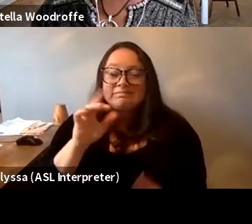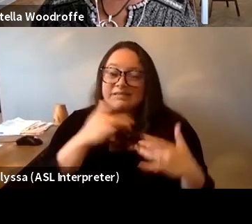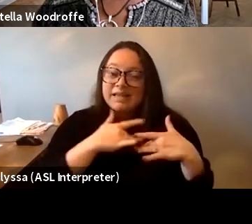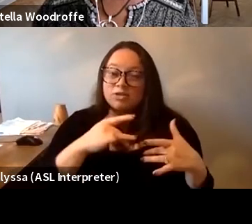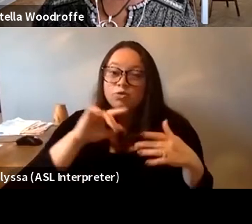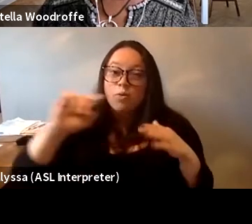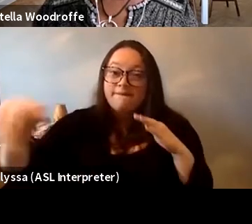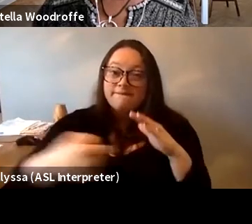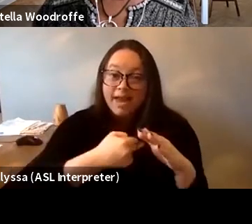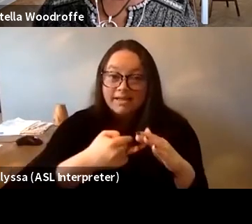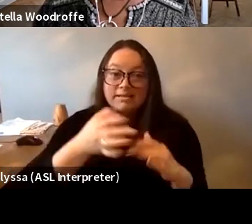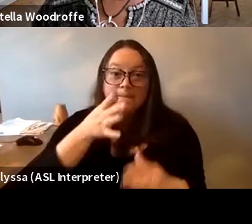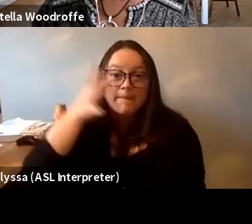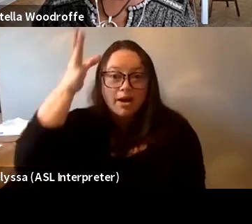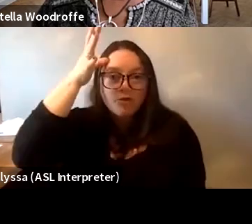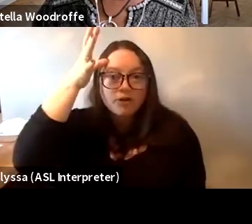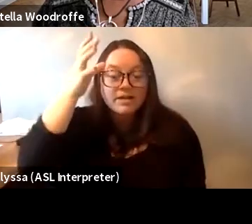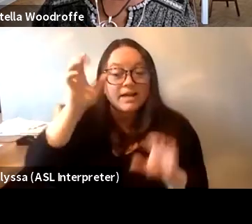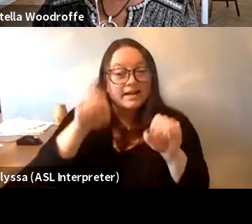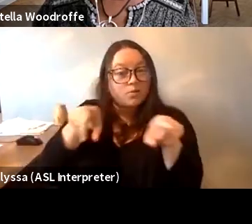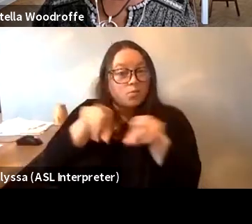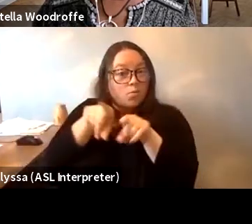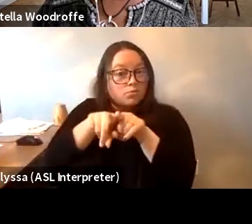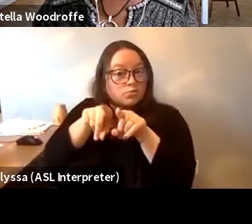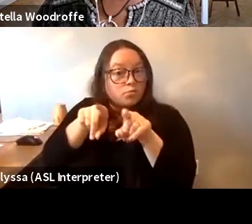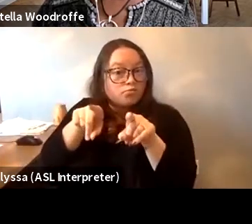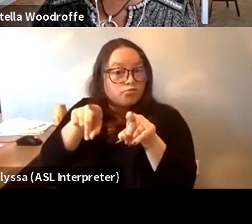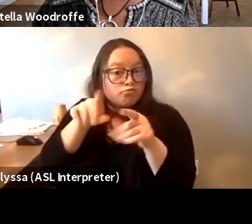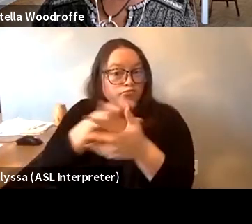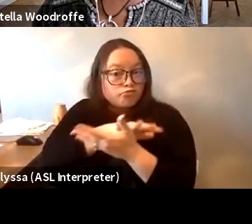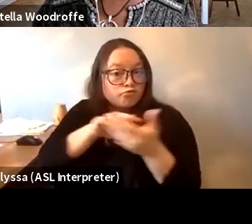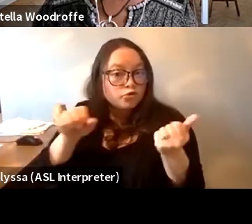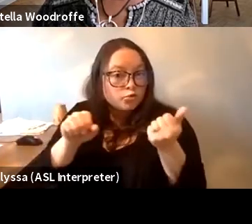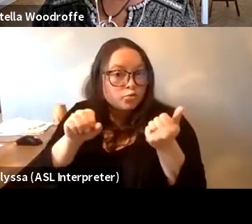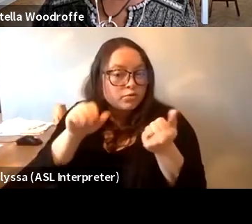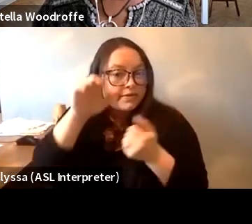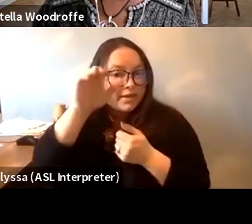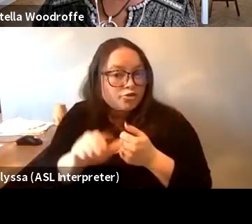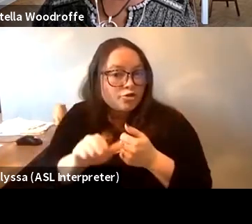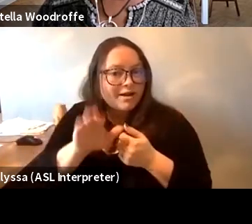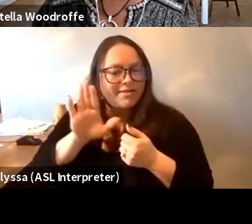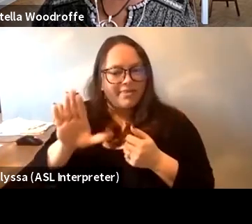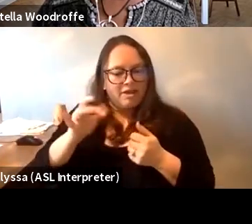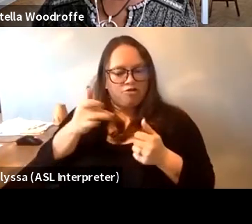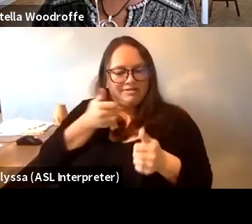also ruin their child's self, his or her self esteem, anything